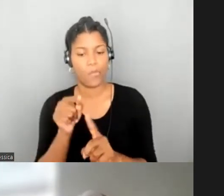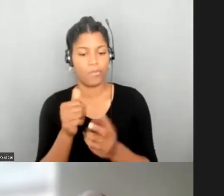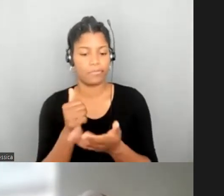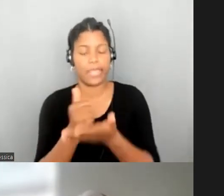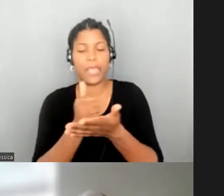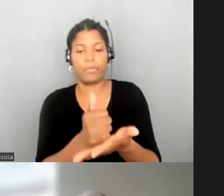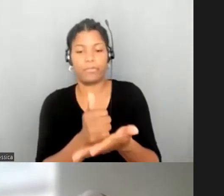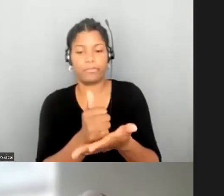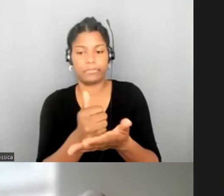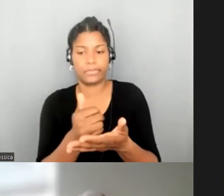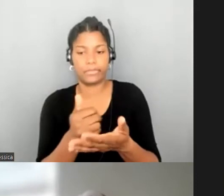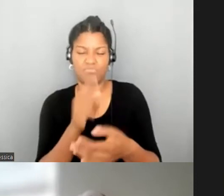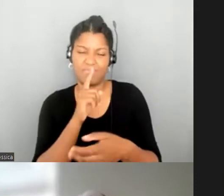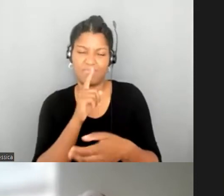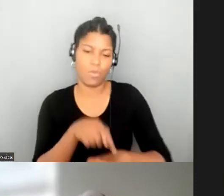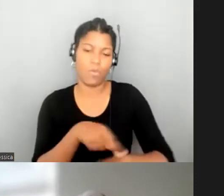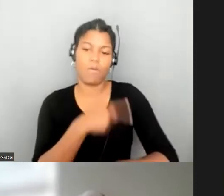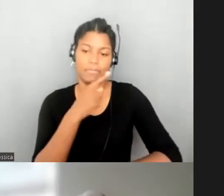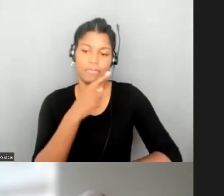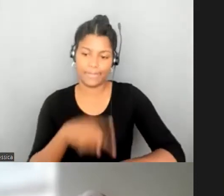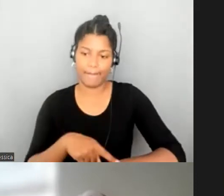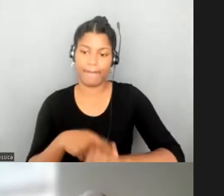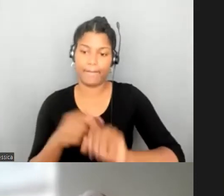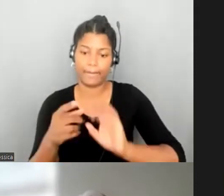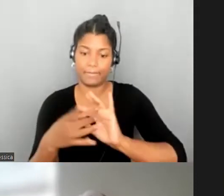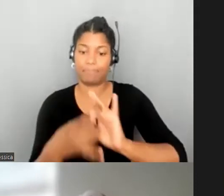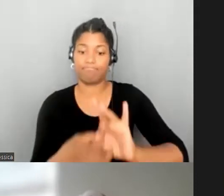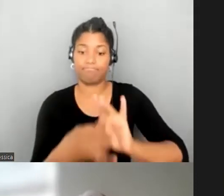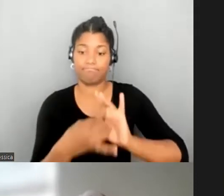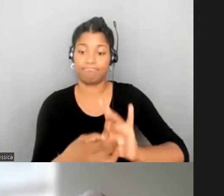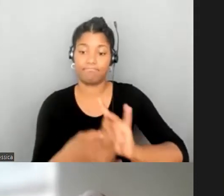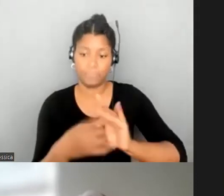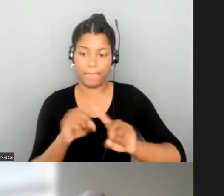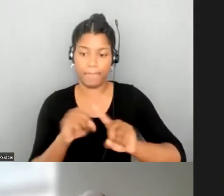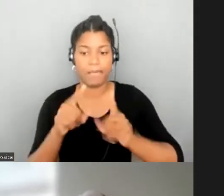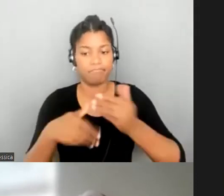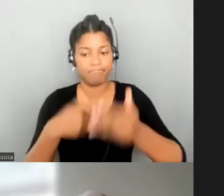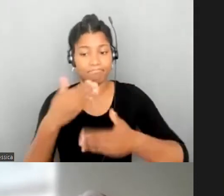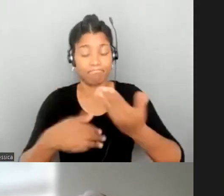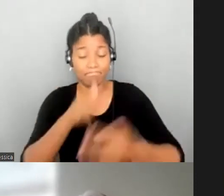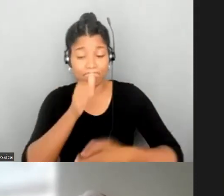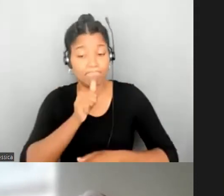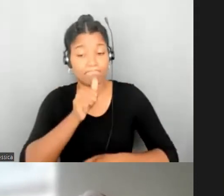It took a while to develop relationships, but we were definitely able to.